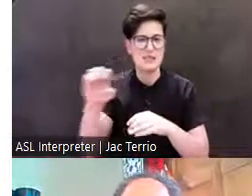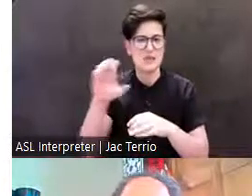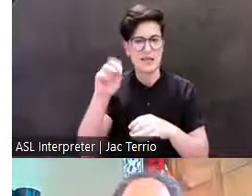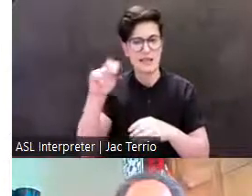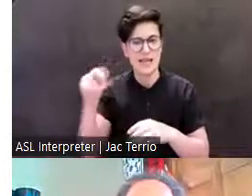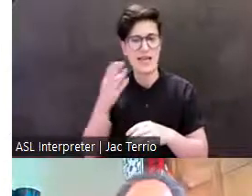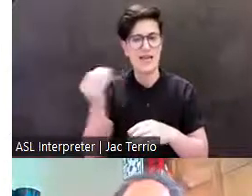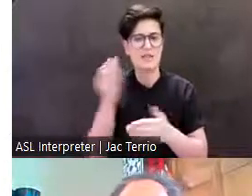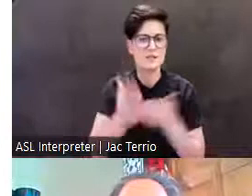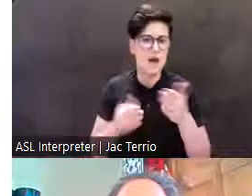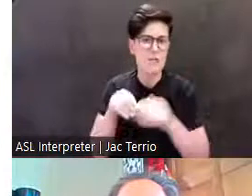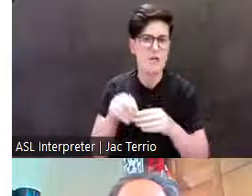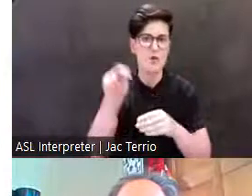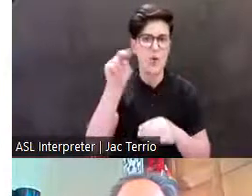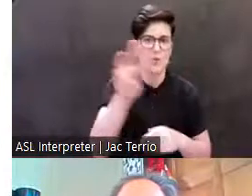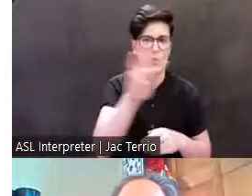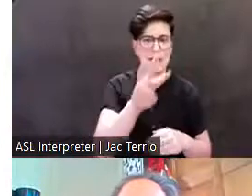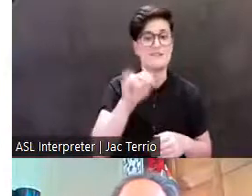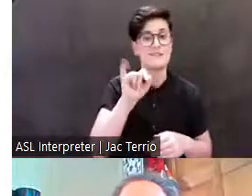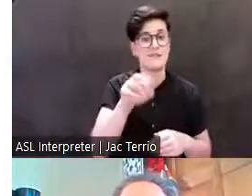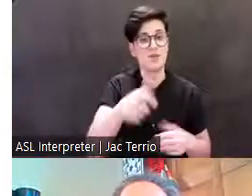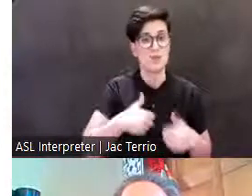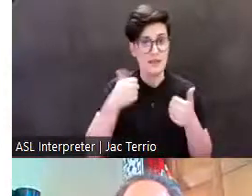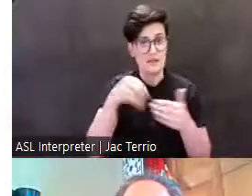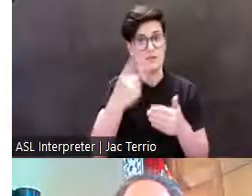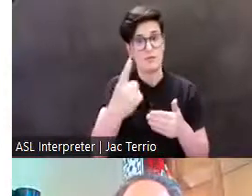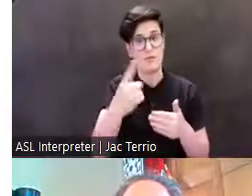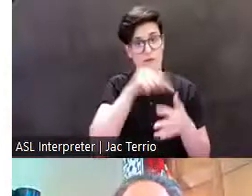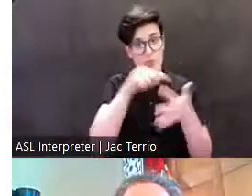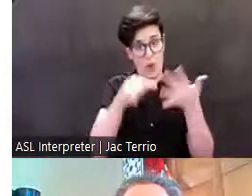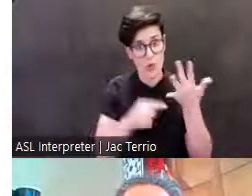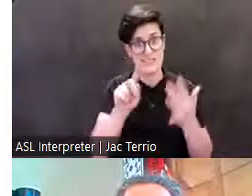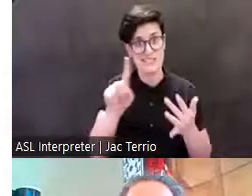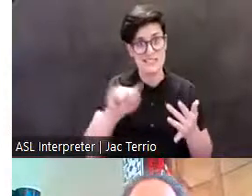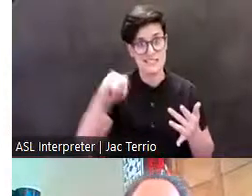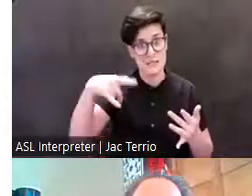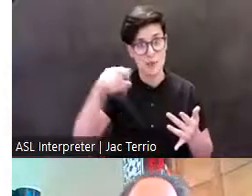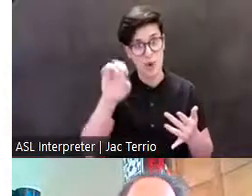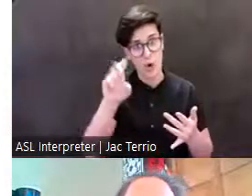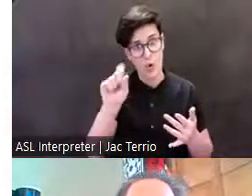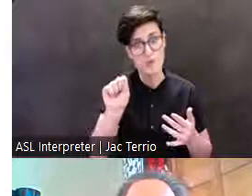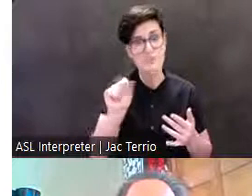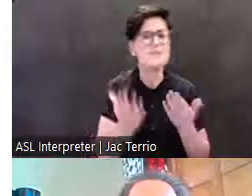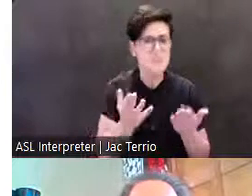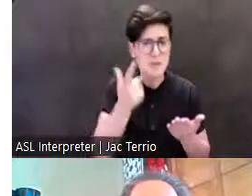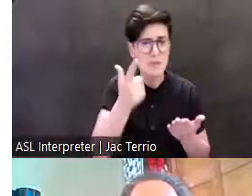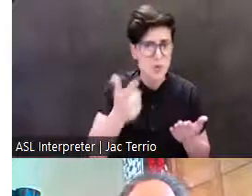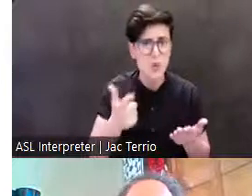If you live in in one of those ZIP Codes you may qualify to get a free lawyer through the counsel program.